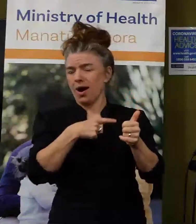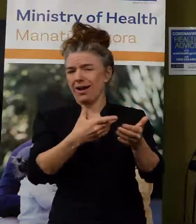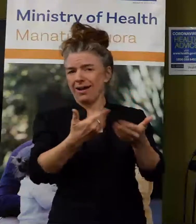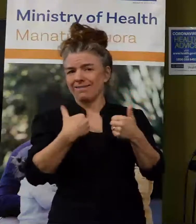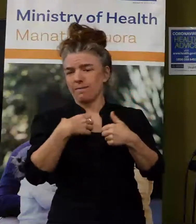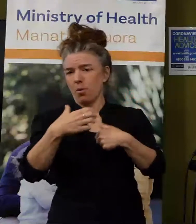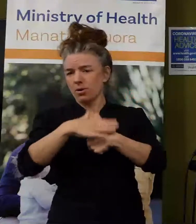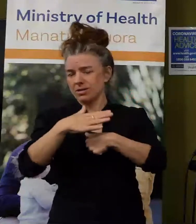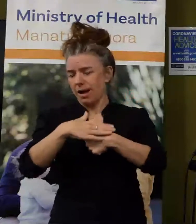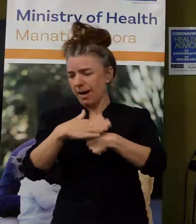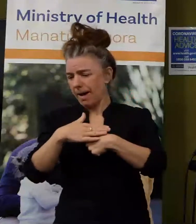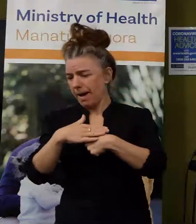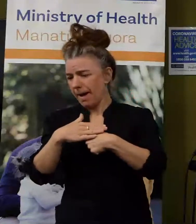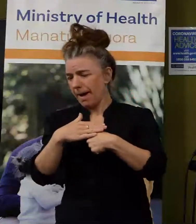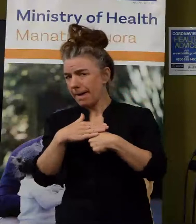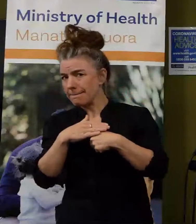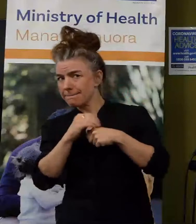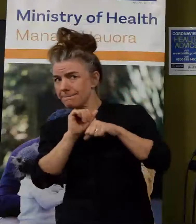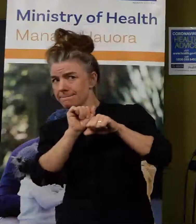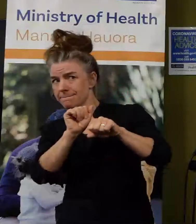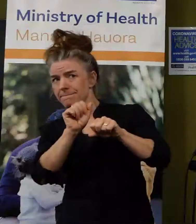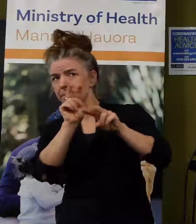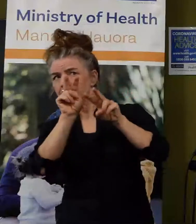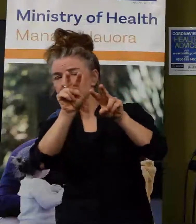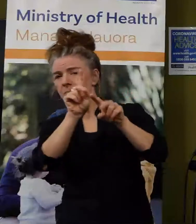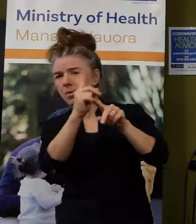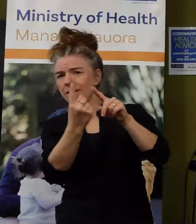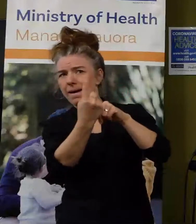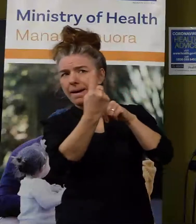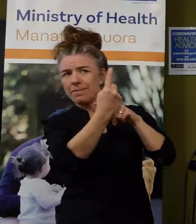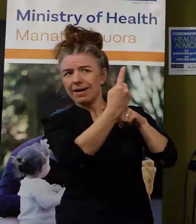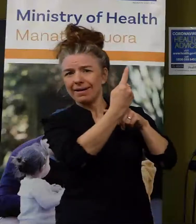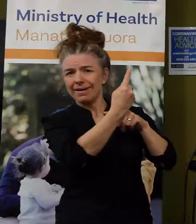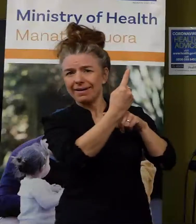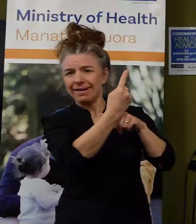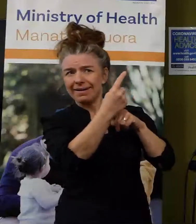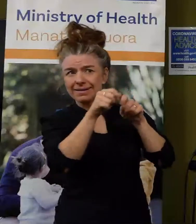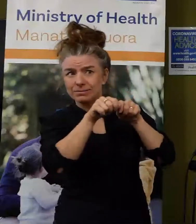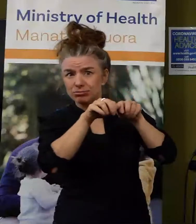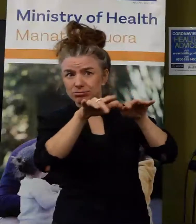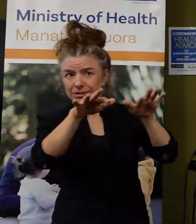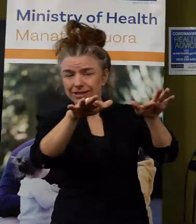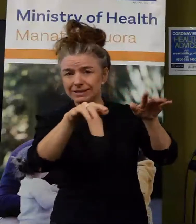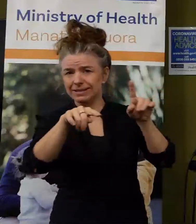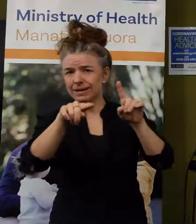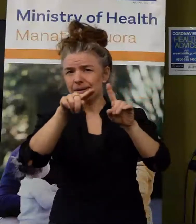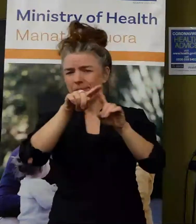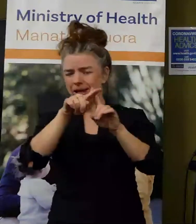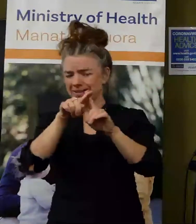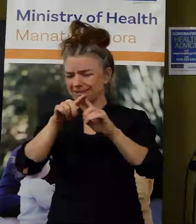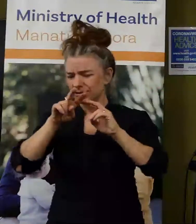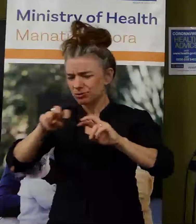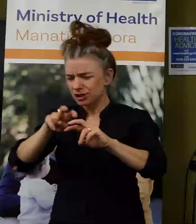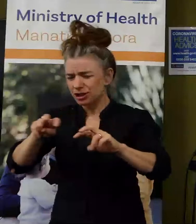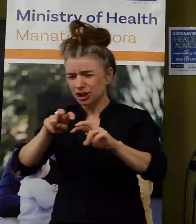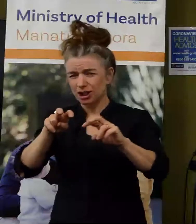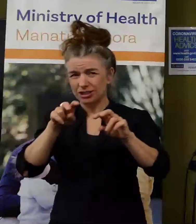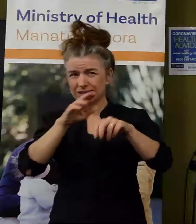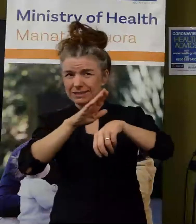what is happening with this infection, from both the epidemiology and the science. And of particular interest here is